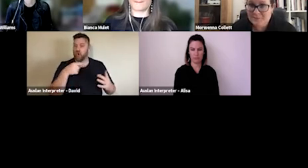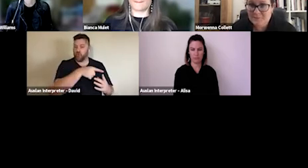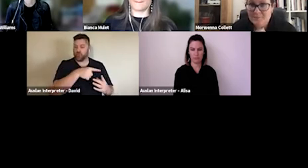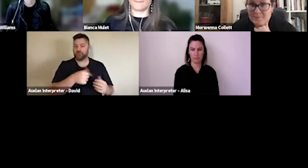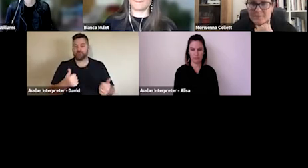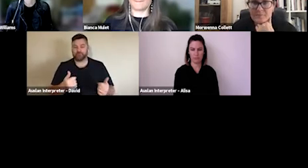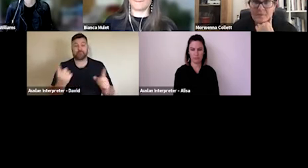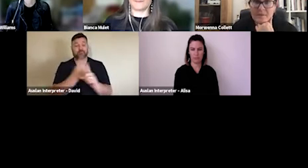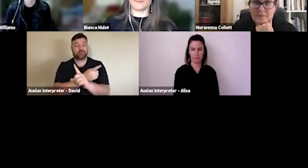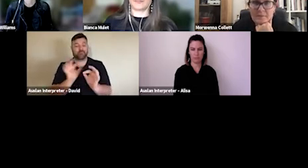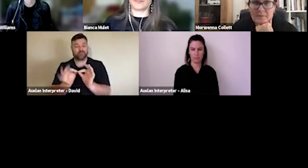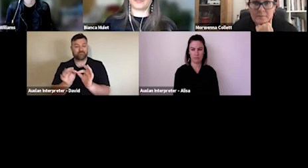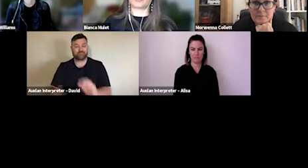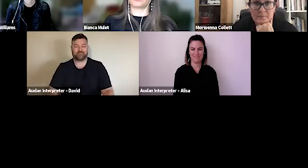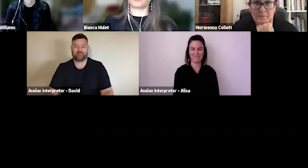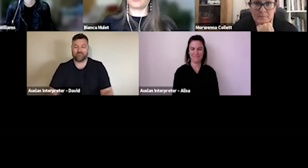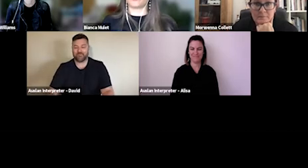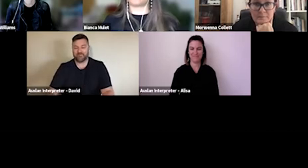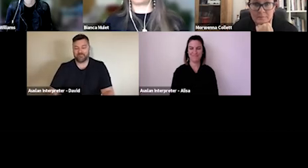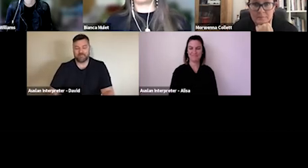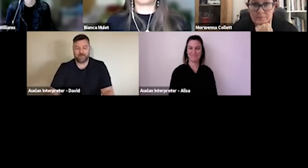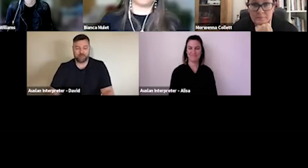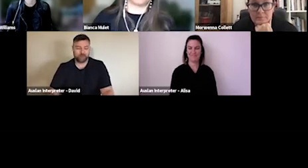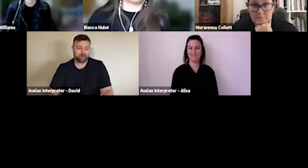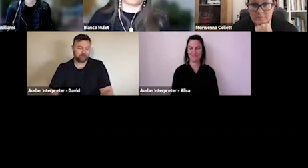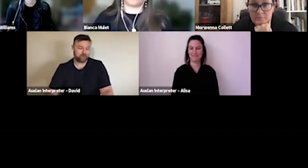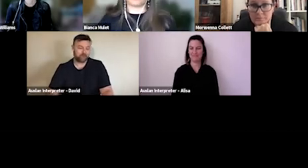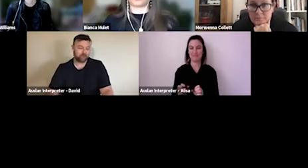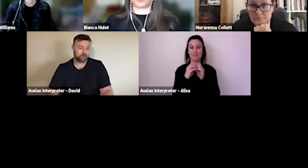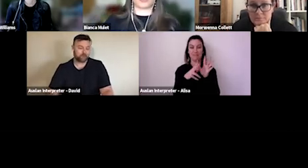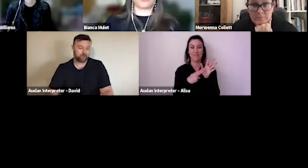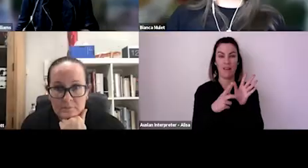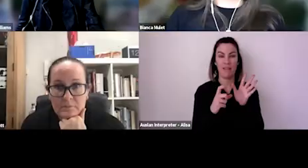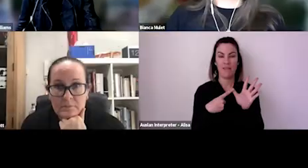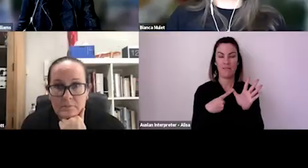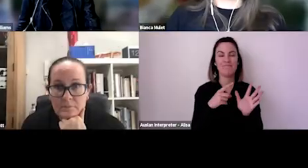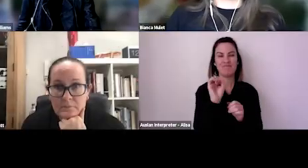We're expecting it might continue on a little bit longer here in Australia, where we have